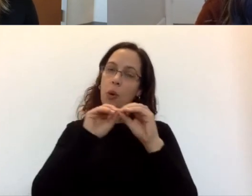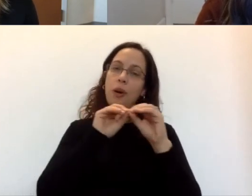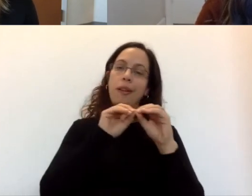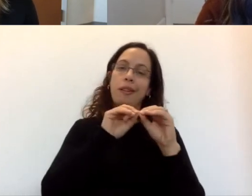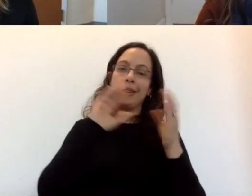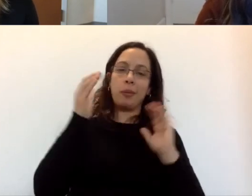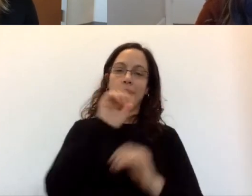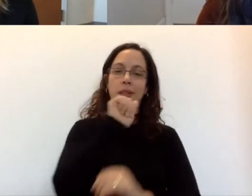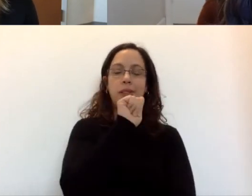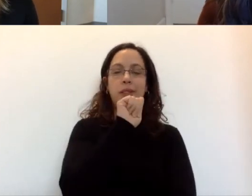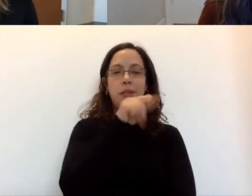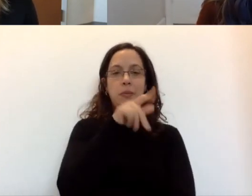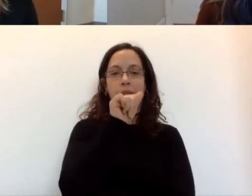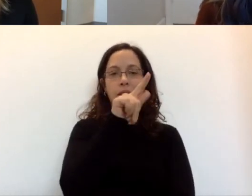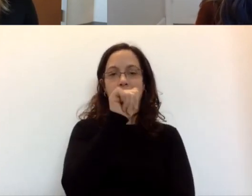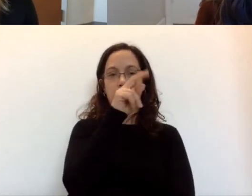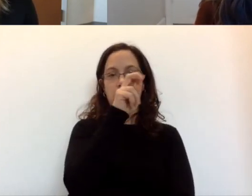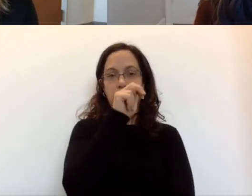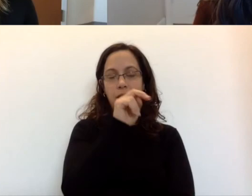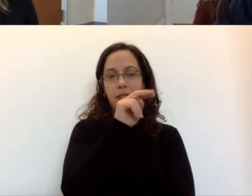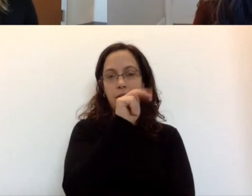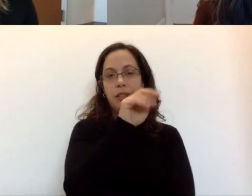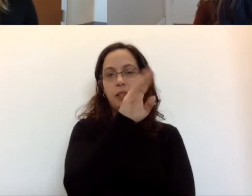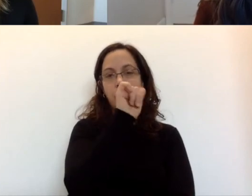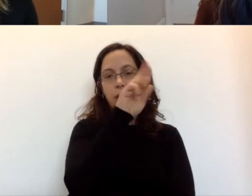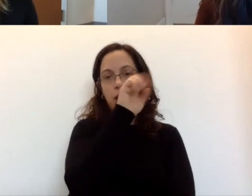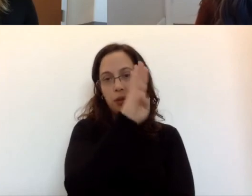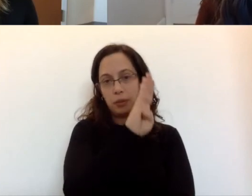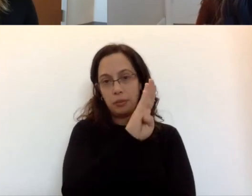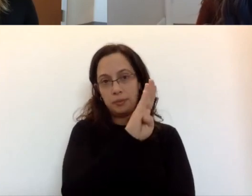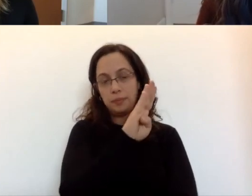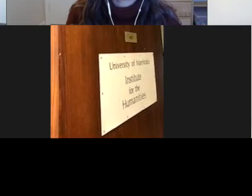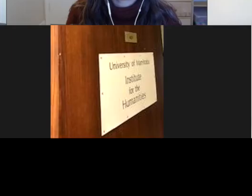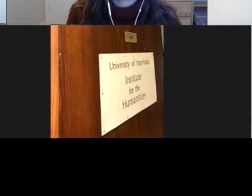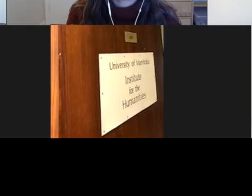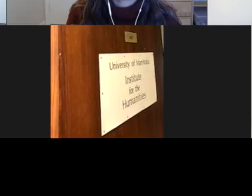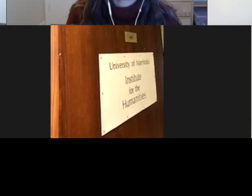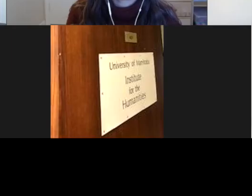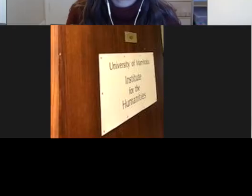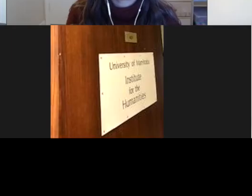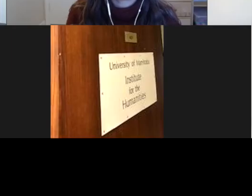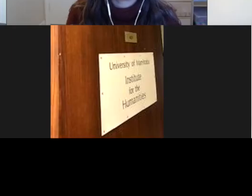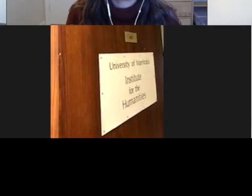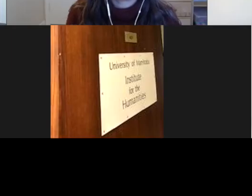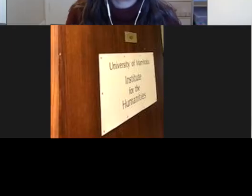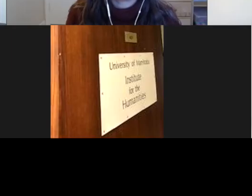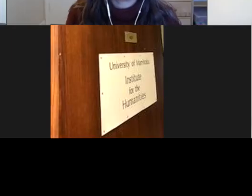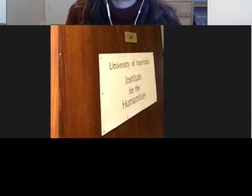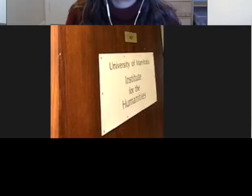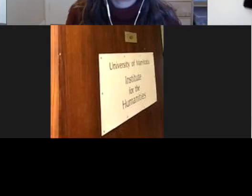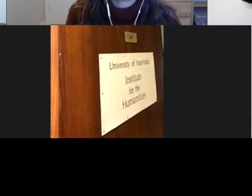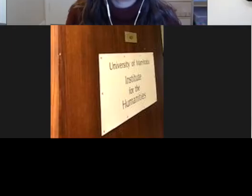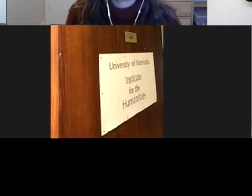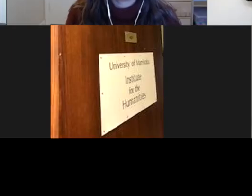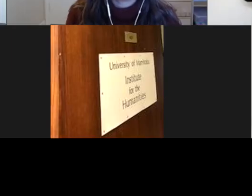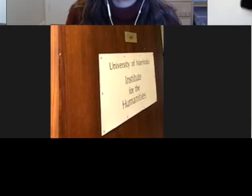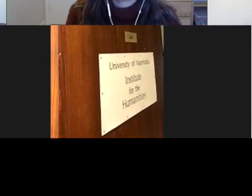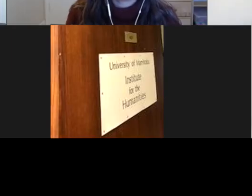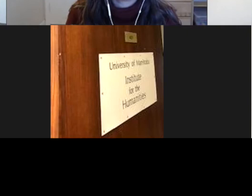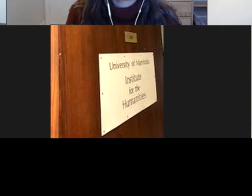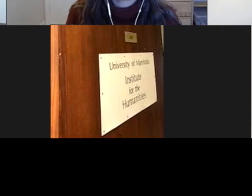ways in which economic privilege rarely appears to us as the label for the distinction between Arabs